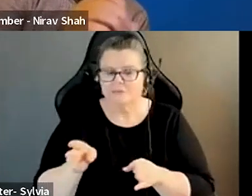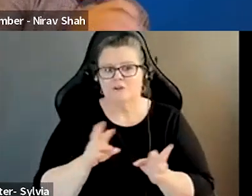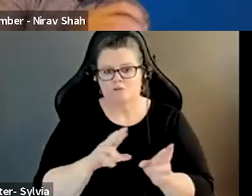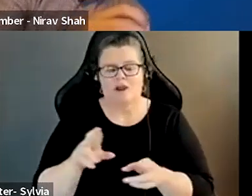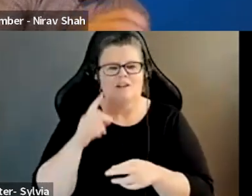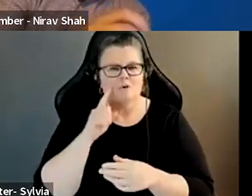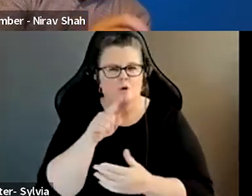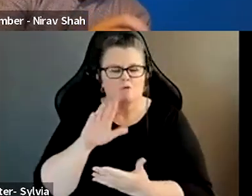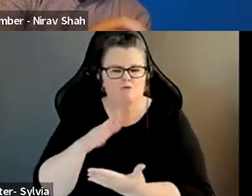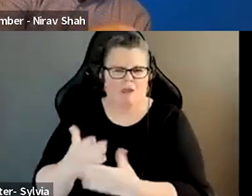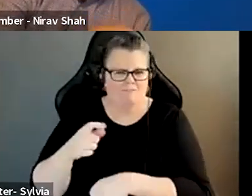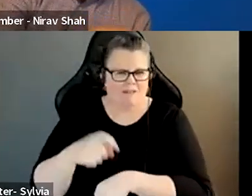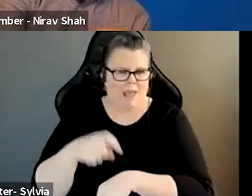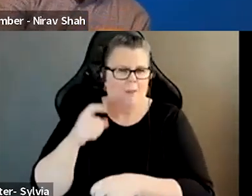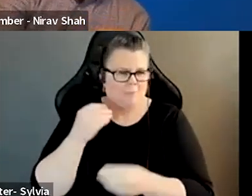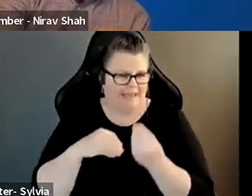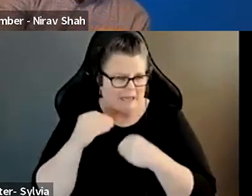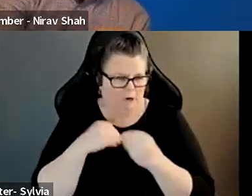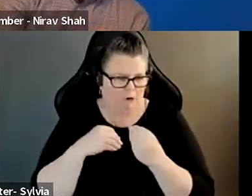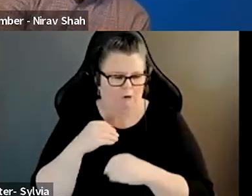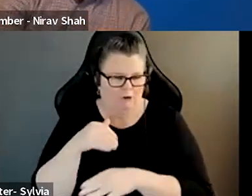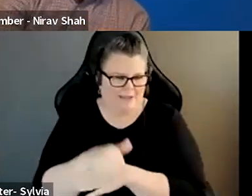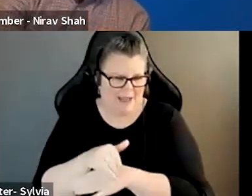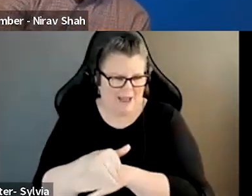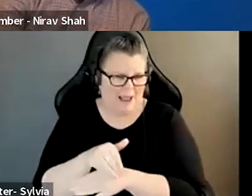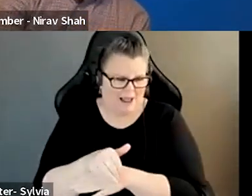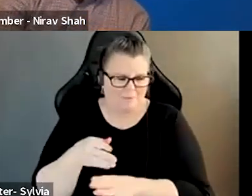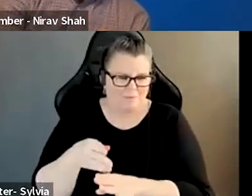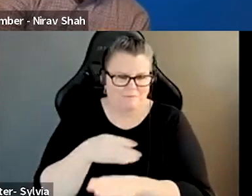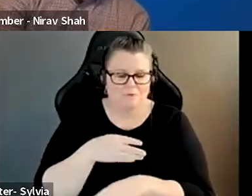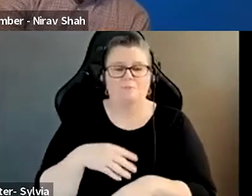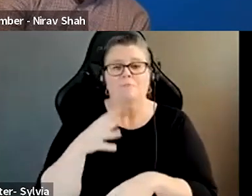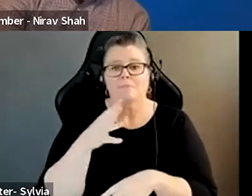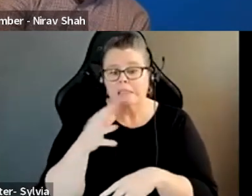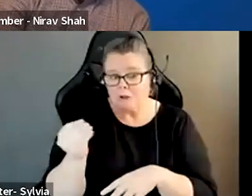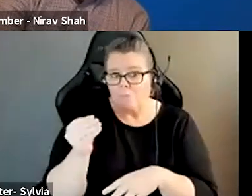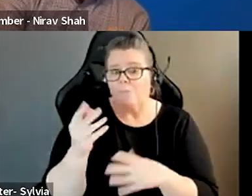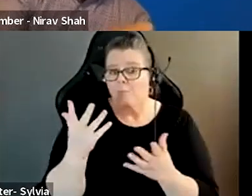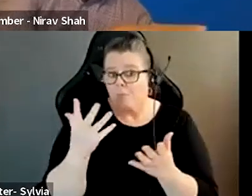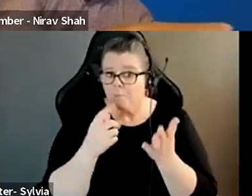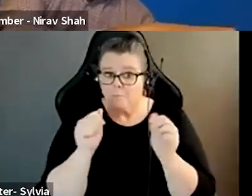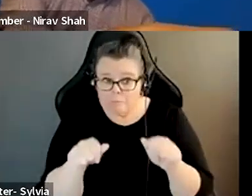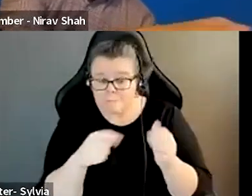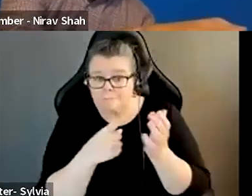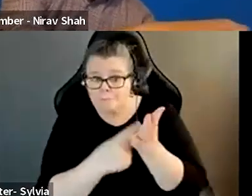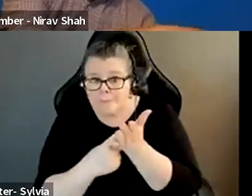There also is at least some discussion that we are open to entertaining about whether there could be certainly